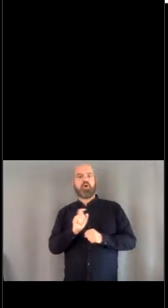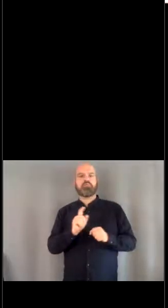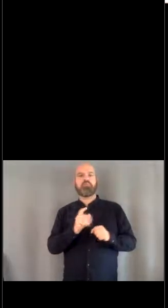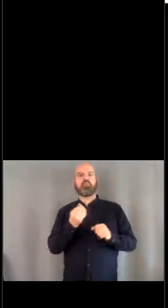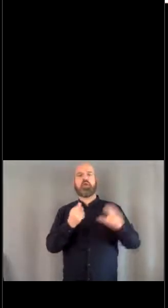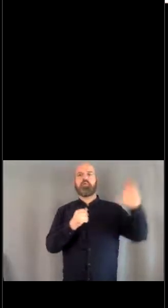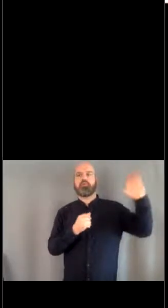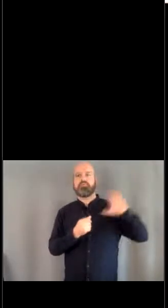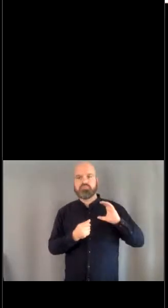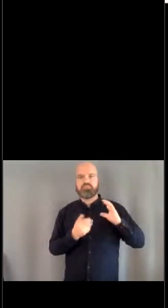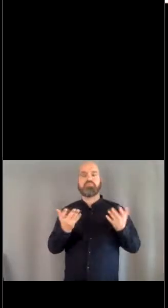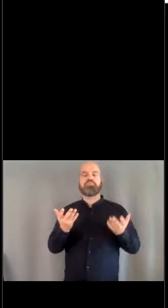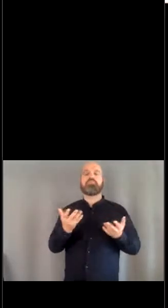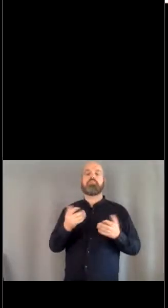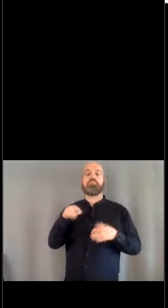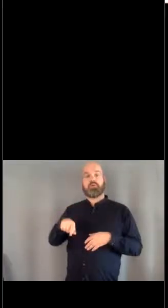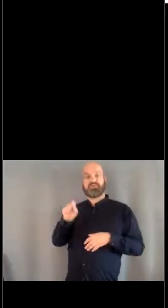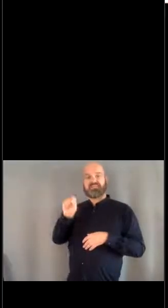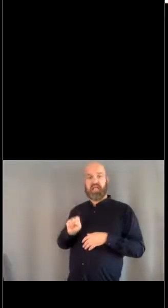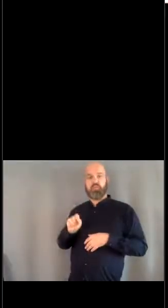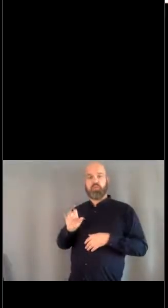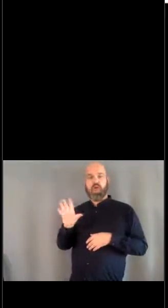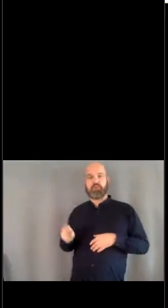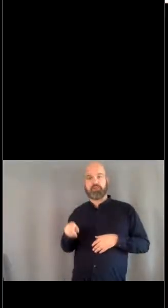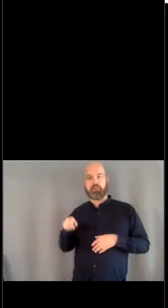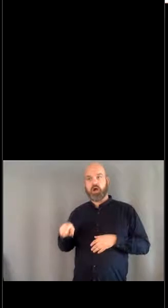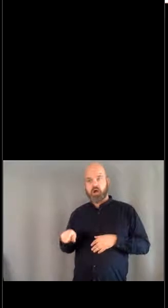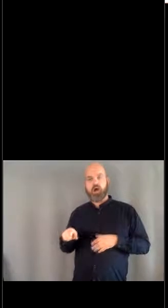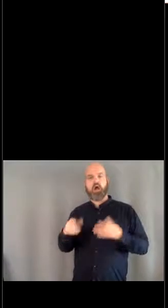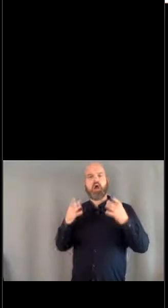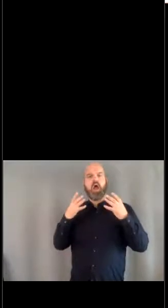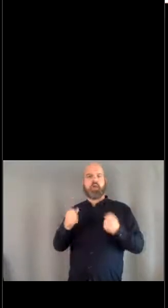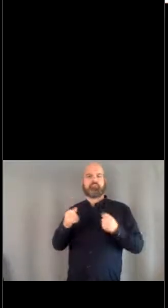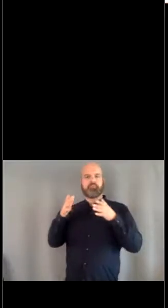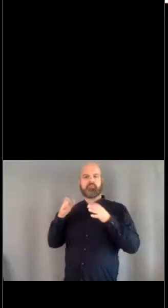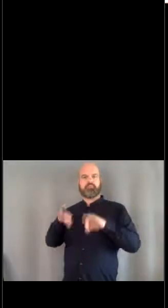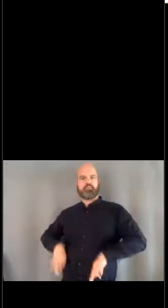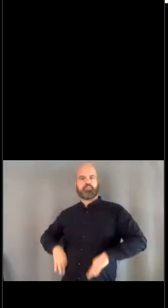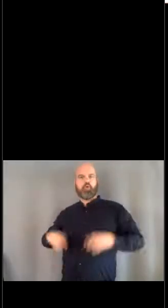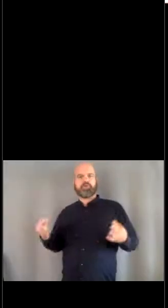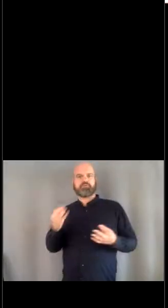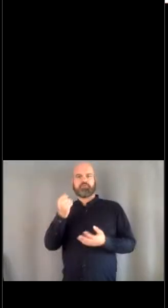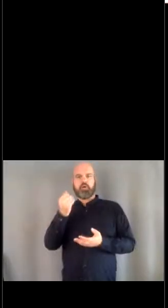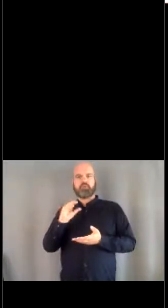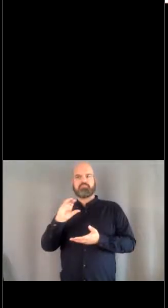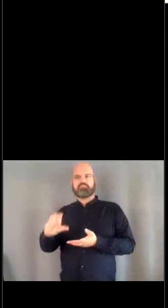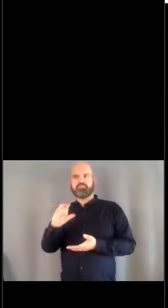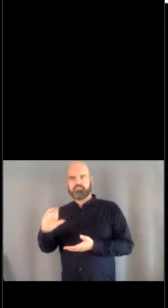We want to break this, though. We don't want to say that disability benefits go to people who can't work,